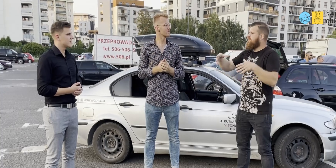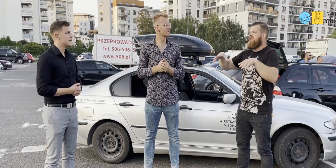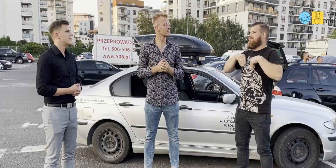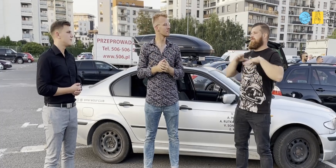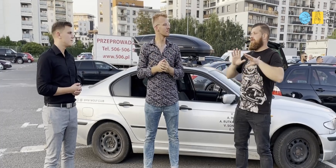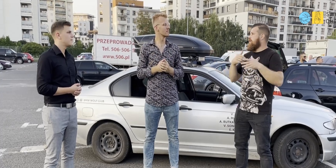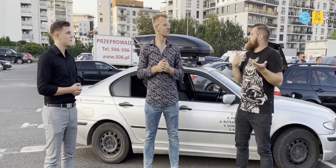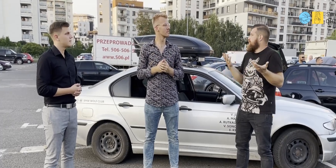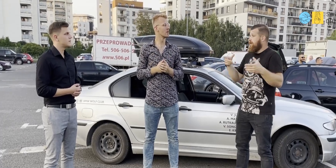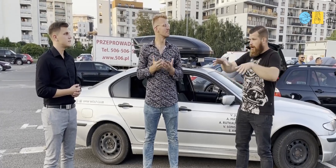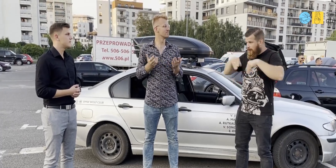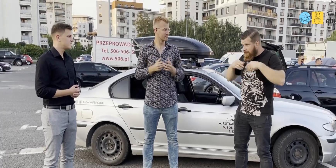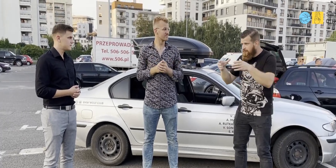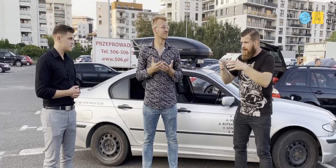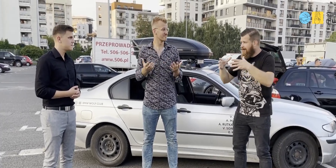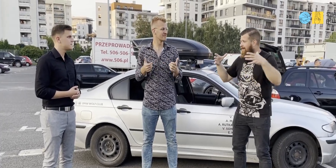We also do not want to force anyone, those who want